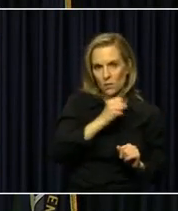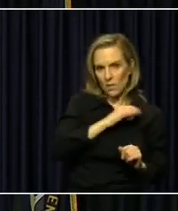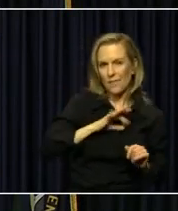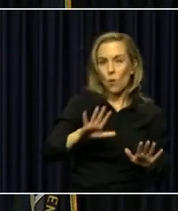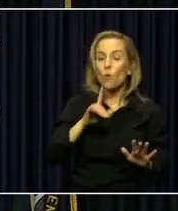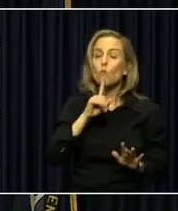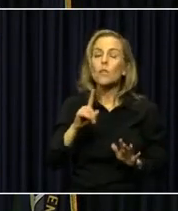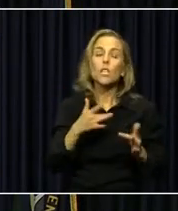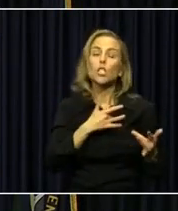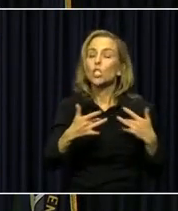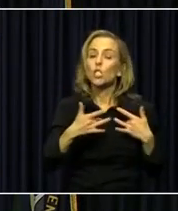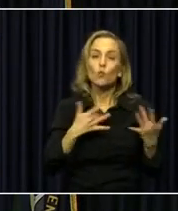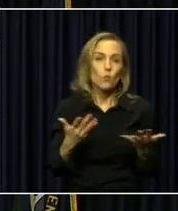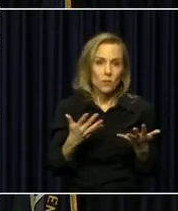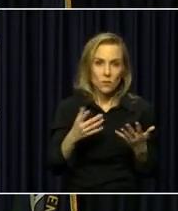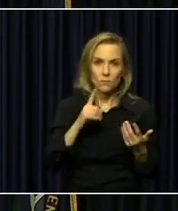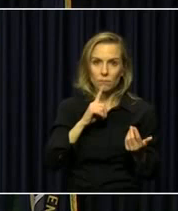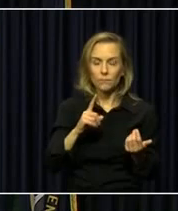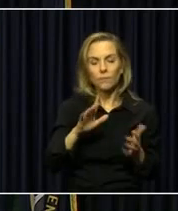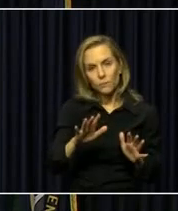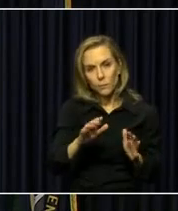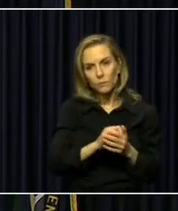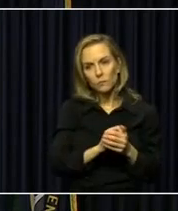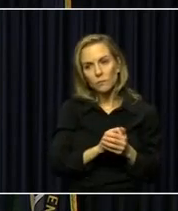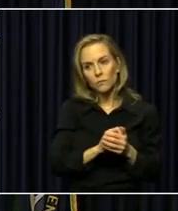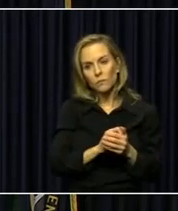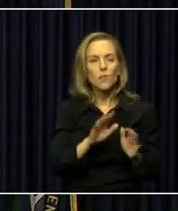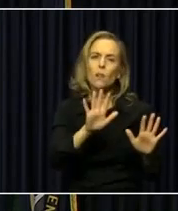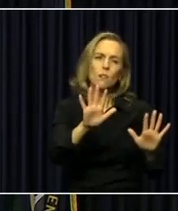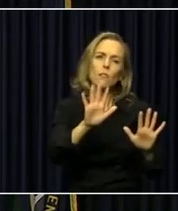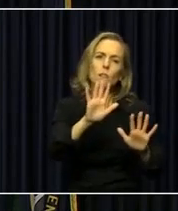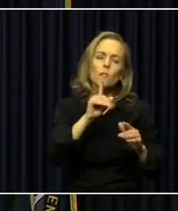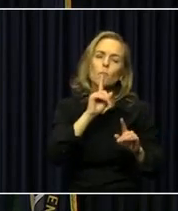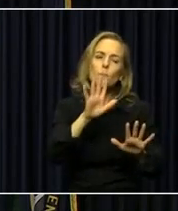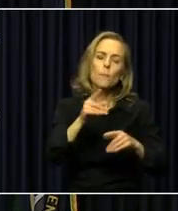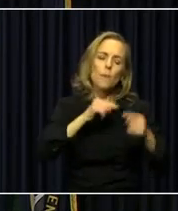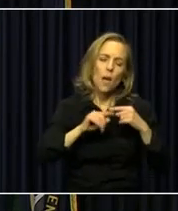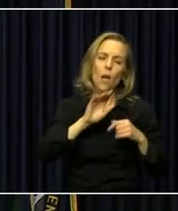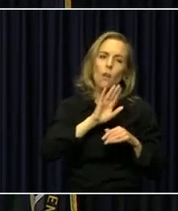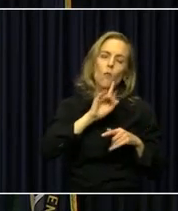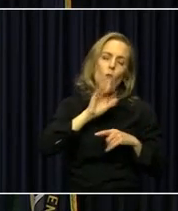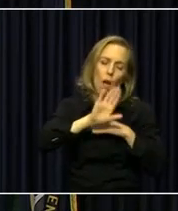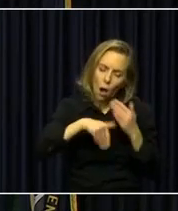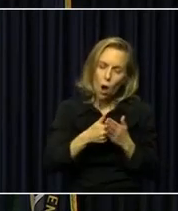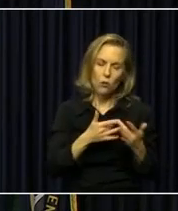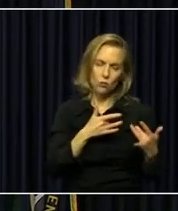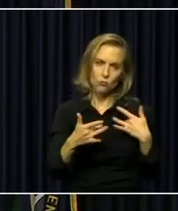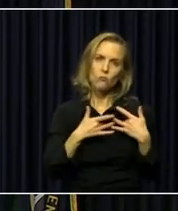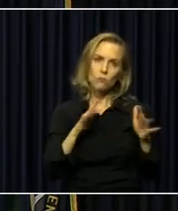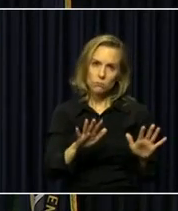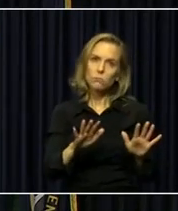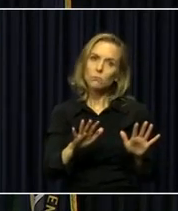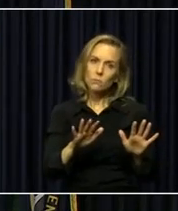SO TODAY I AM GOING TO ADDRESS LONG-TERM CARE, BUT BEFORE I DO THAT, I NEED TO LET YOU KNOW